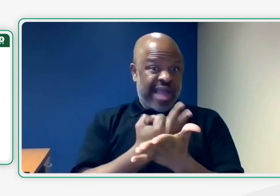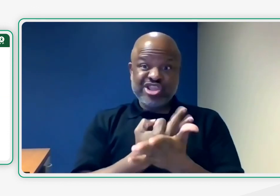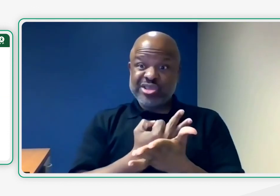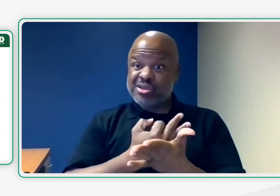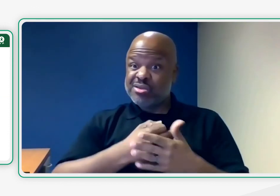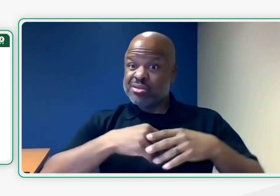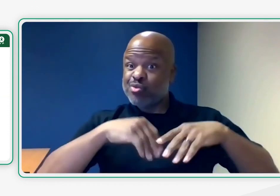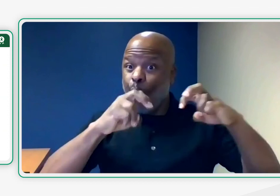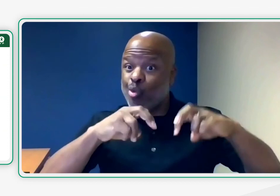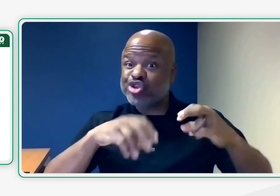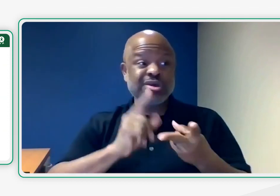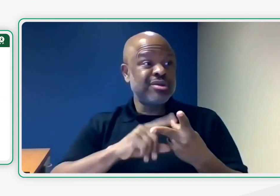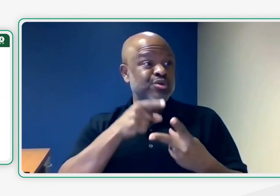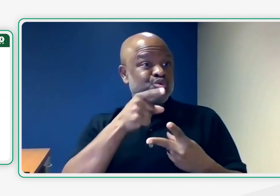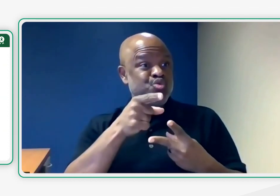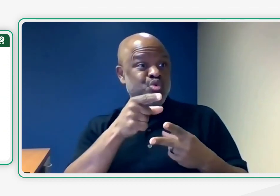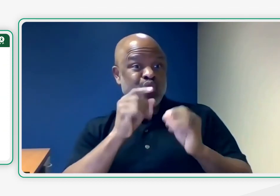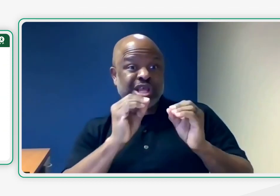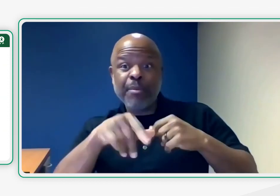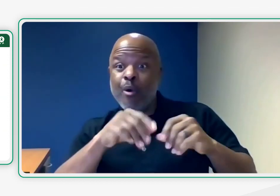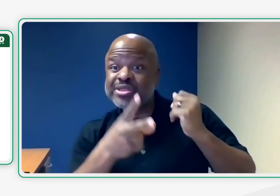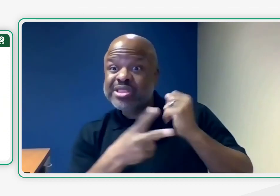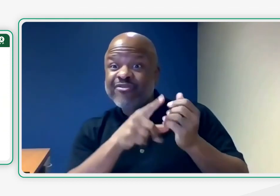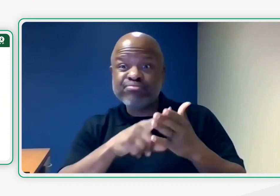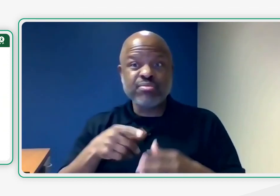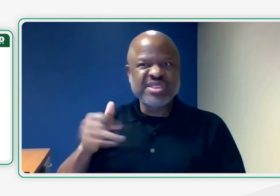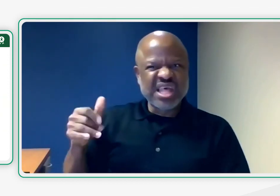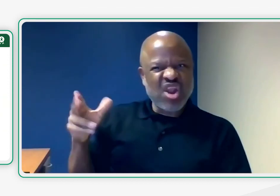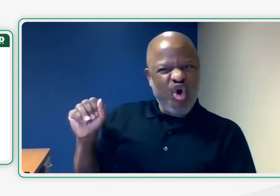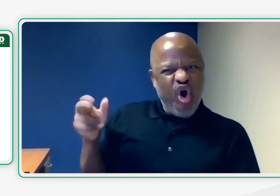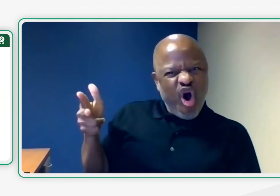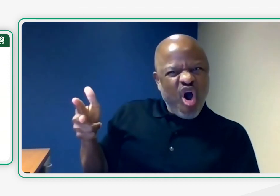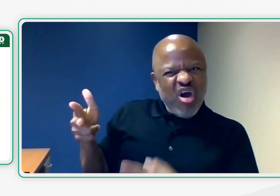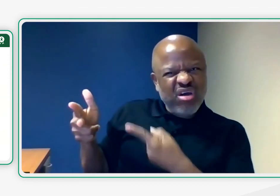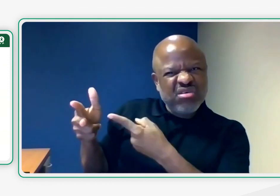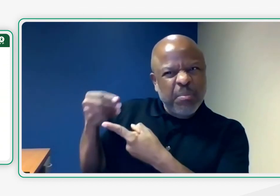influenced by behavioral economics. You can see the value in finance through coaching.